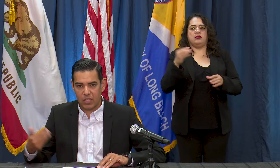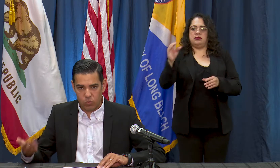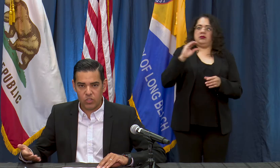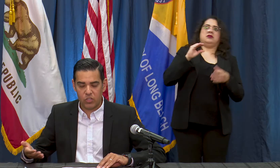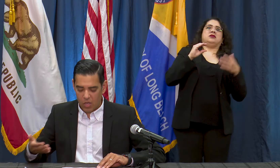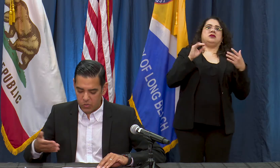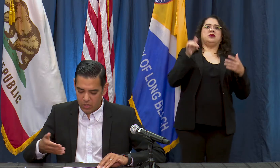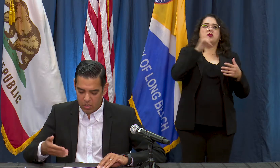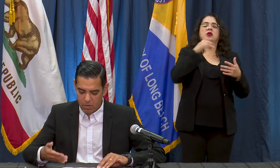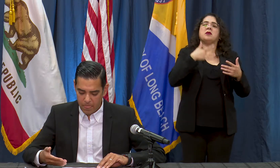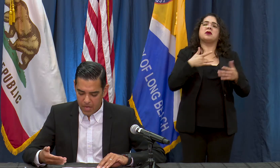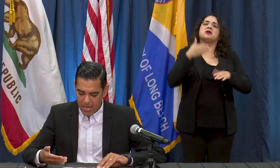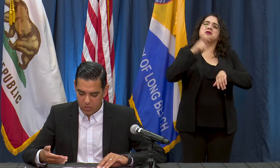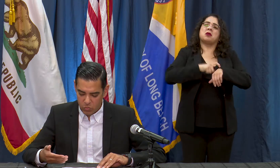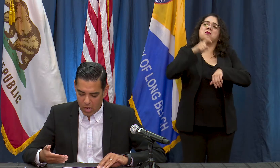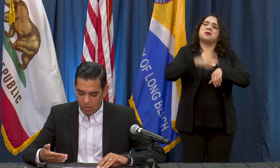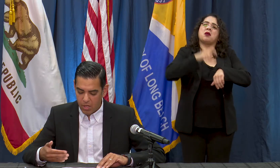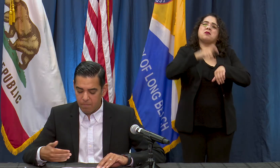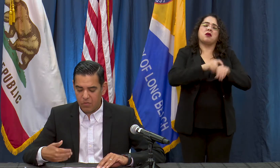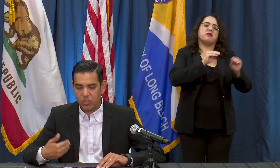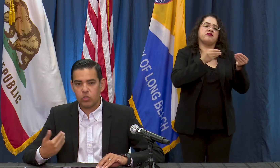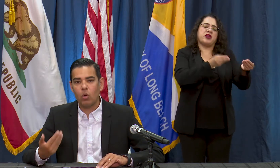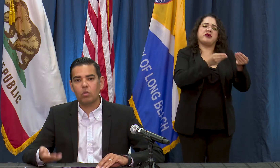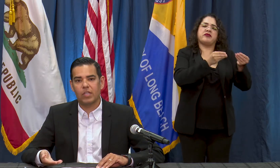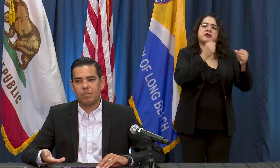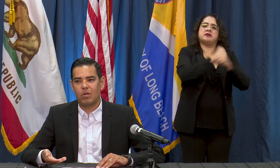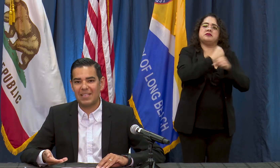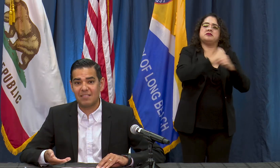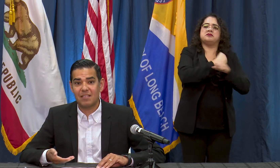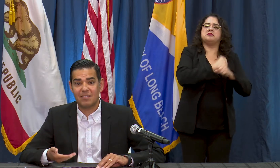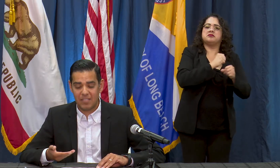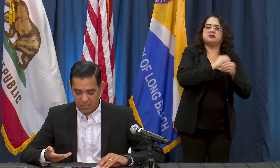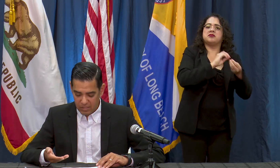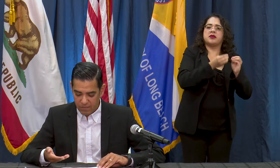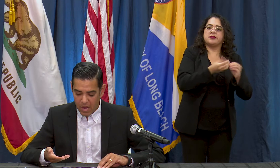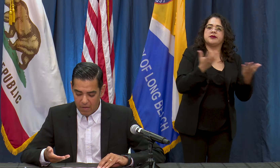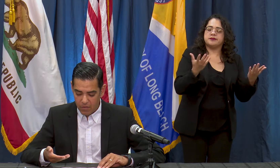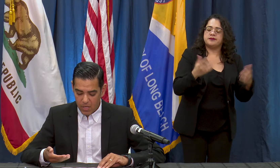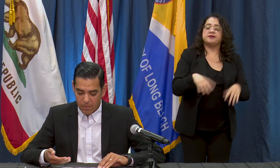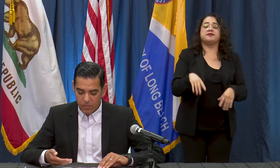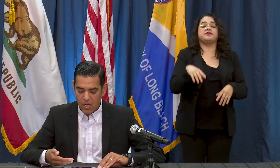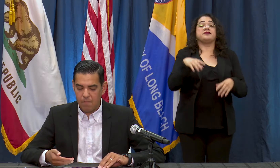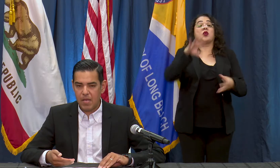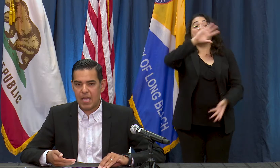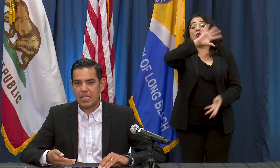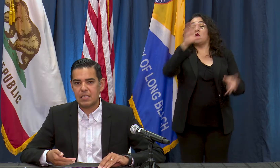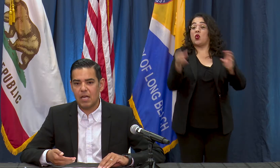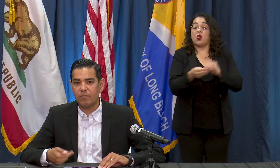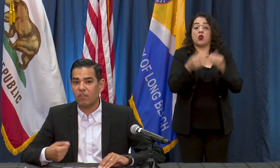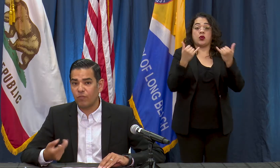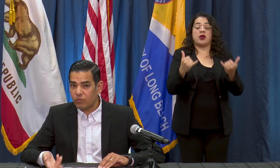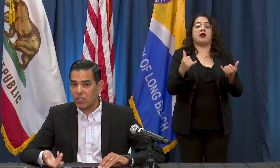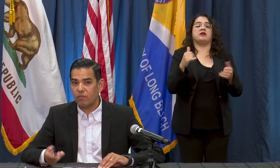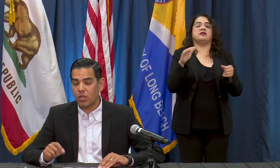that's why she's also here as well but the total number is 65 and 50 of those